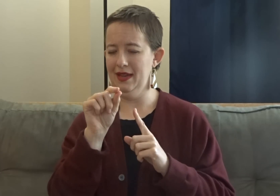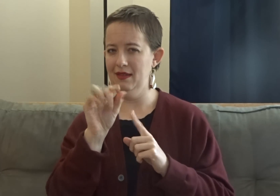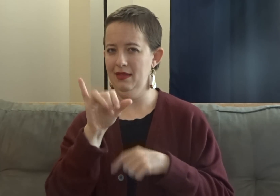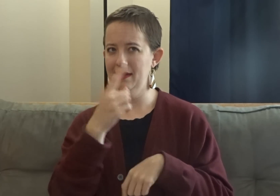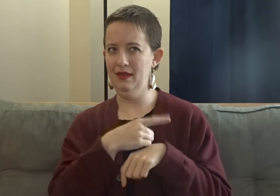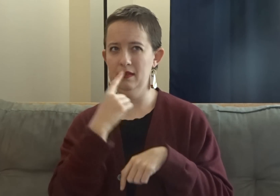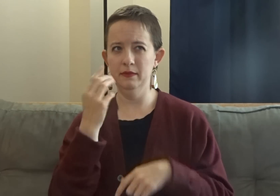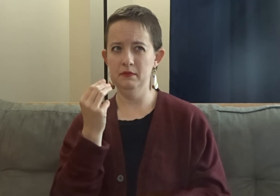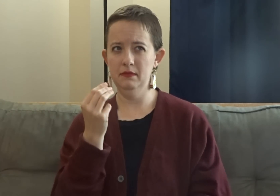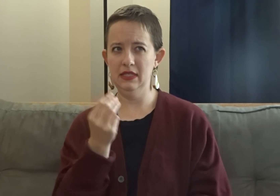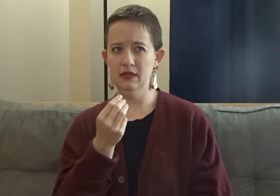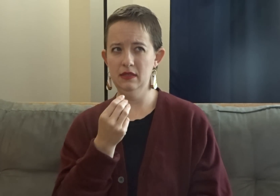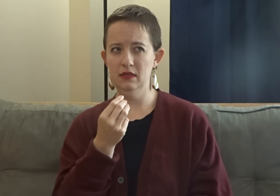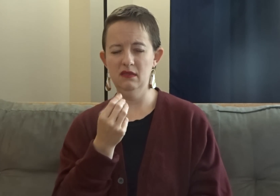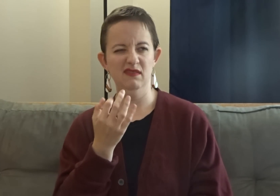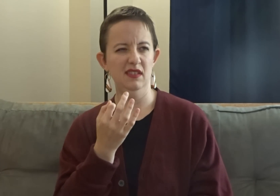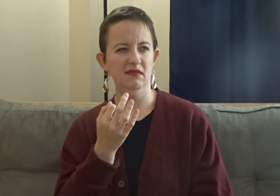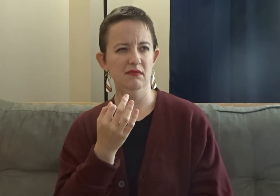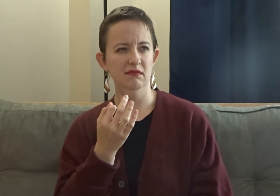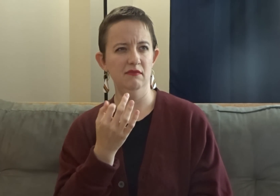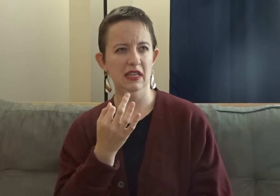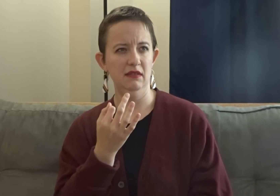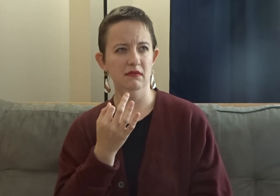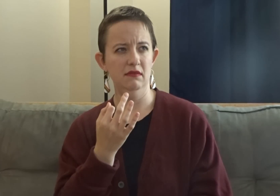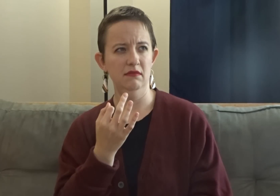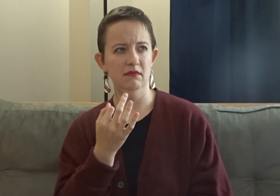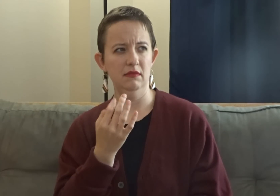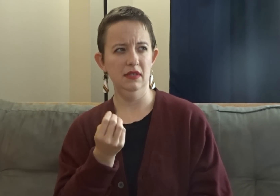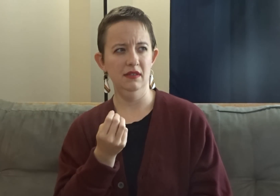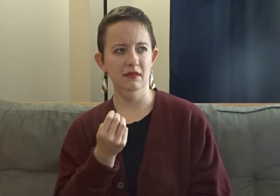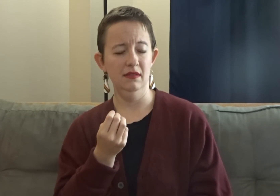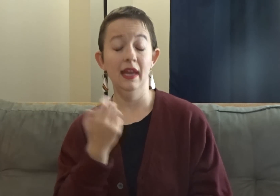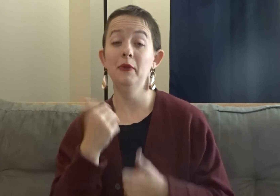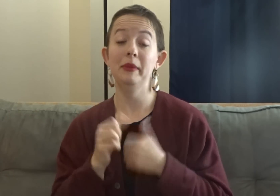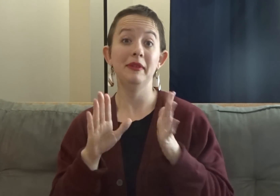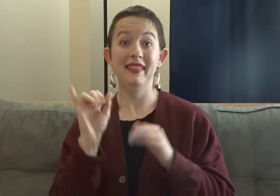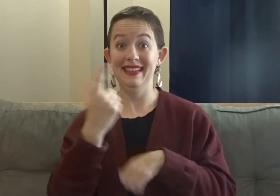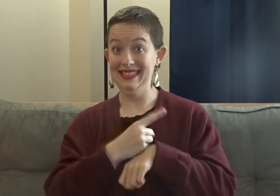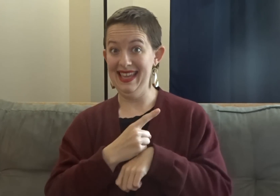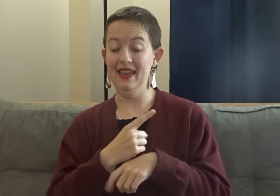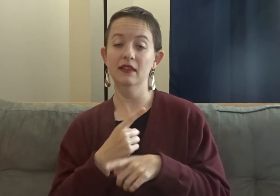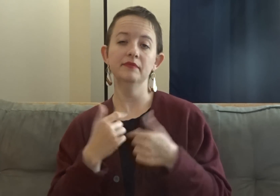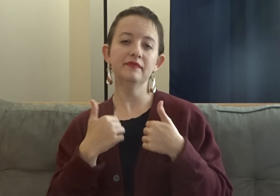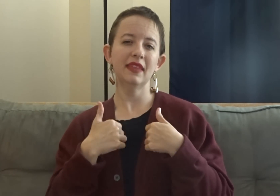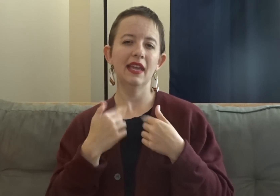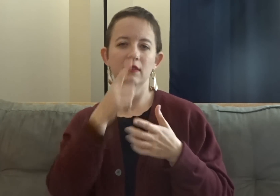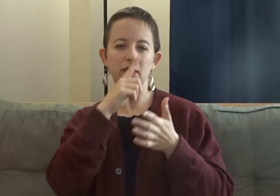Think June 20th. Um... Friday? Friday? Monday? Anyway, I don't remember but that day